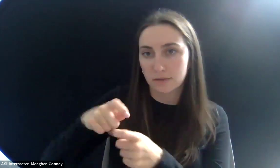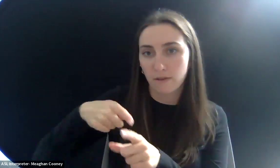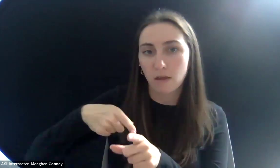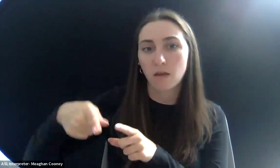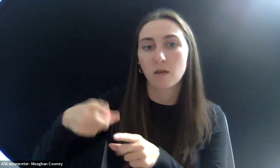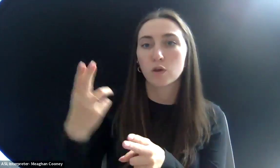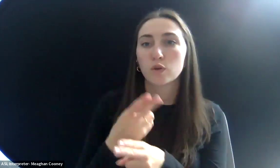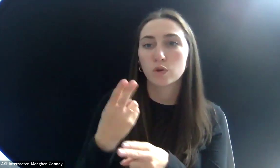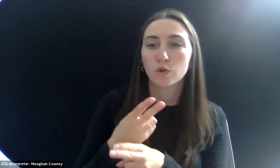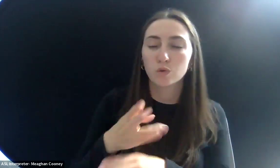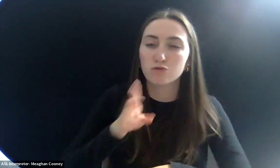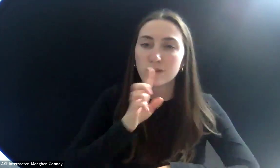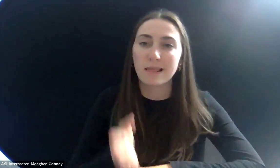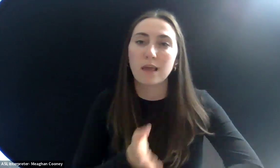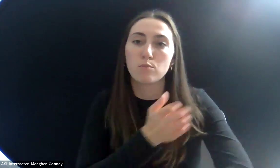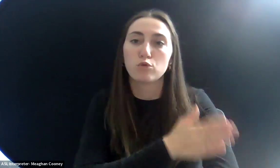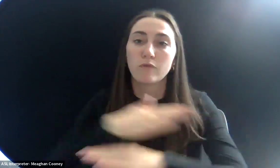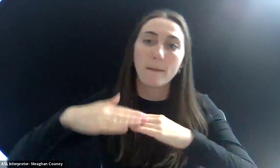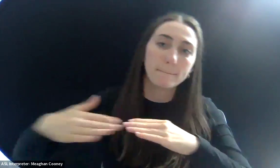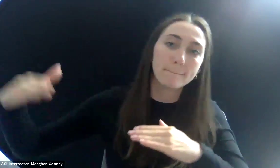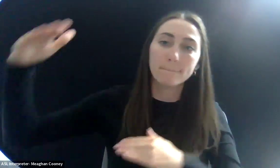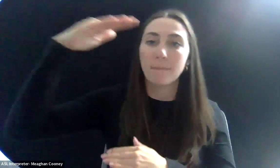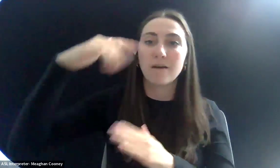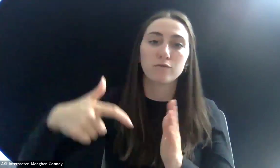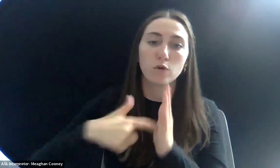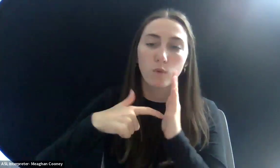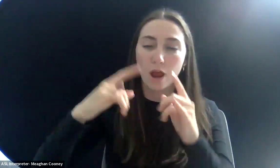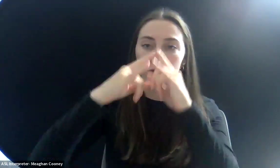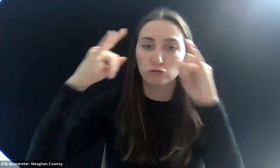use a somewhat improved over code roof with R40 specifically.